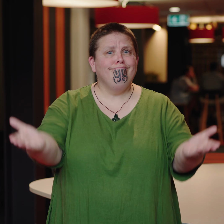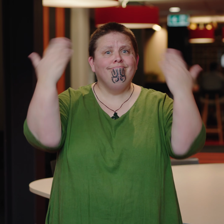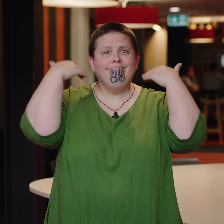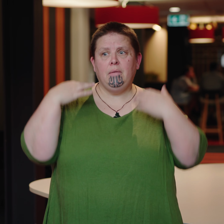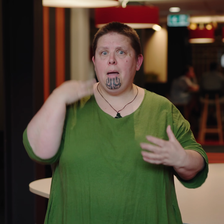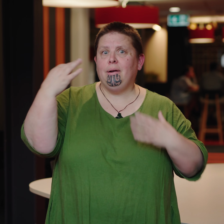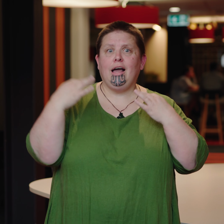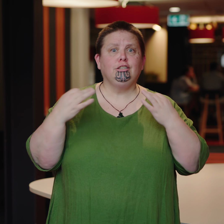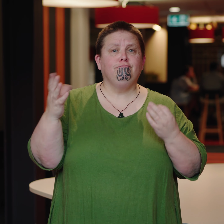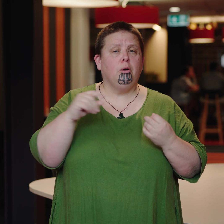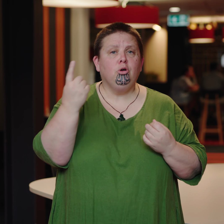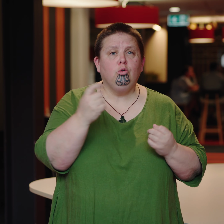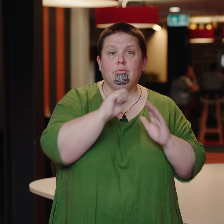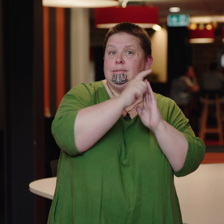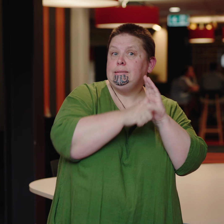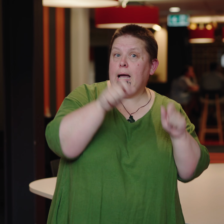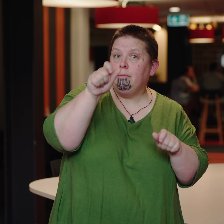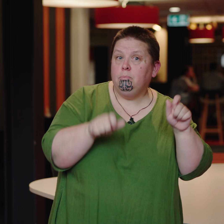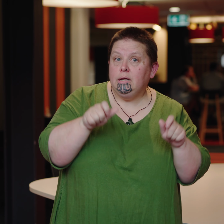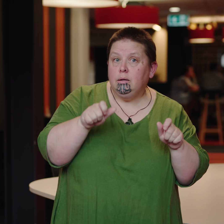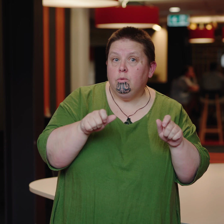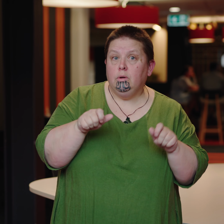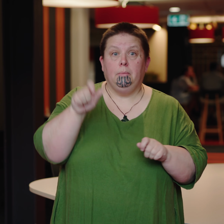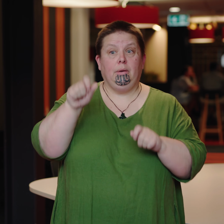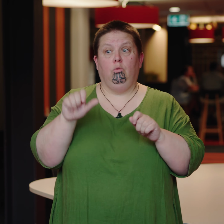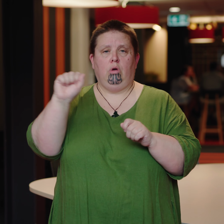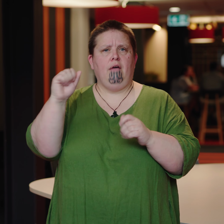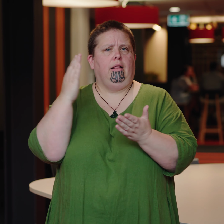We welcome applications from disabled people or those who have lived